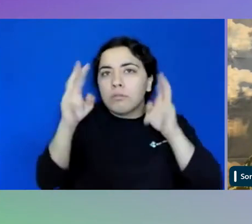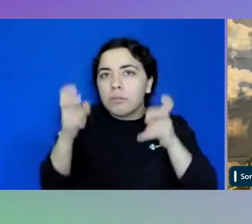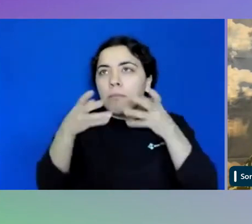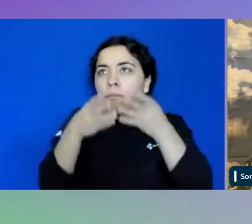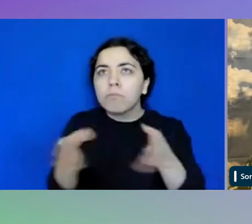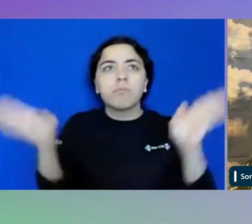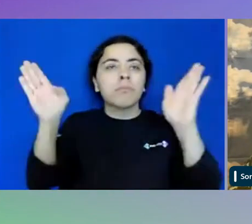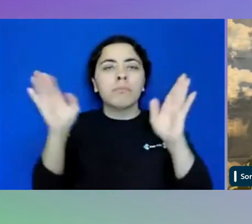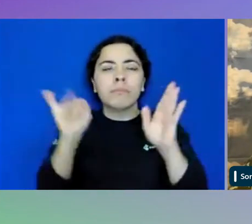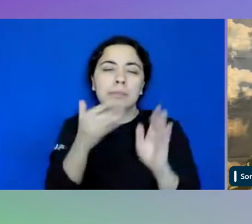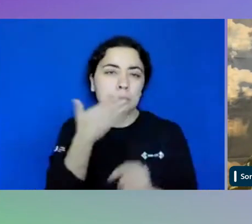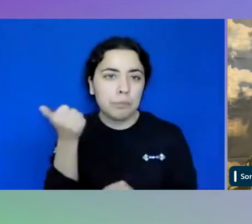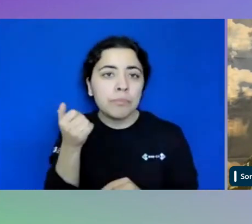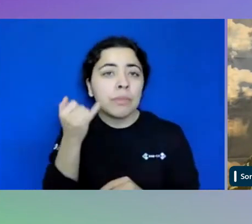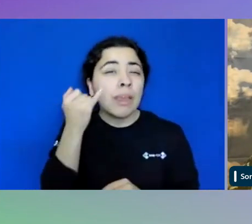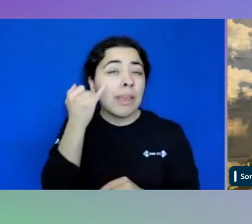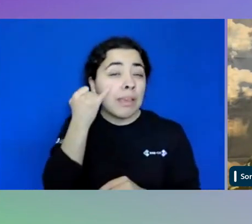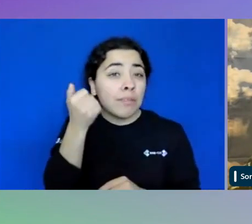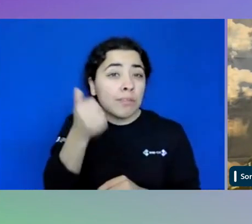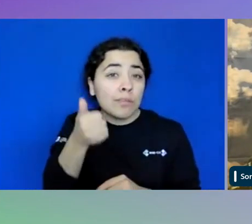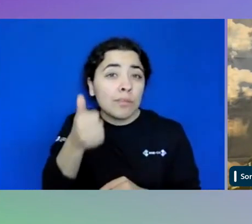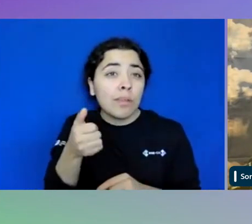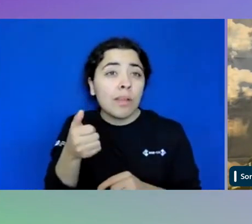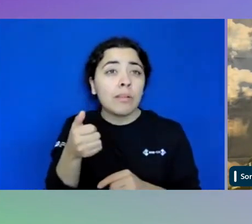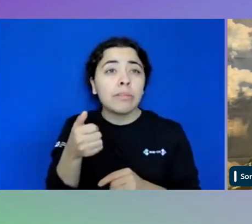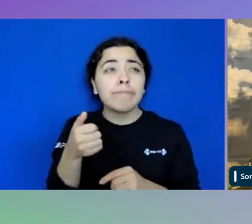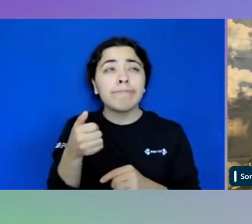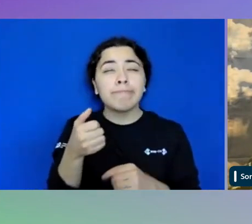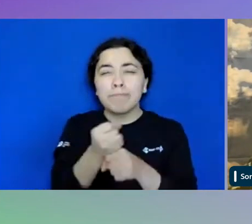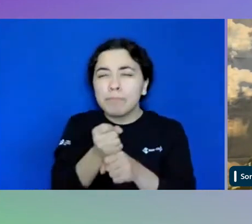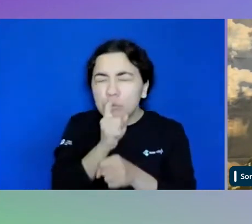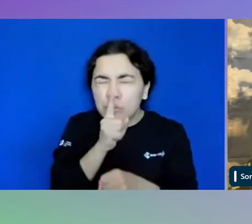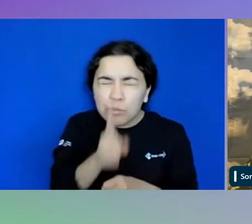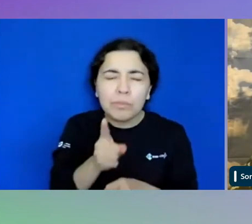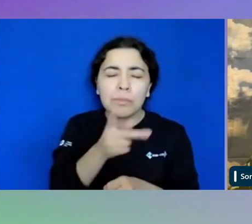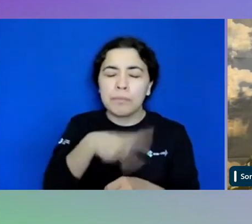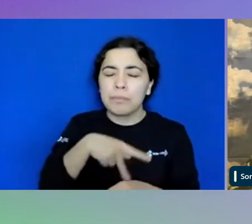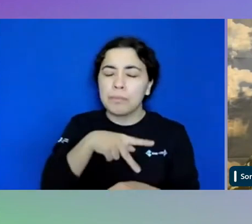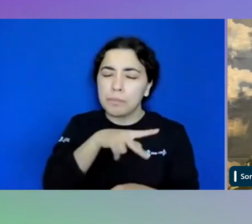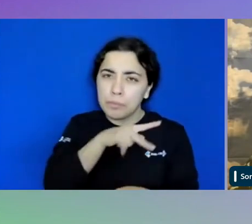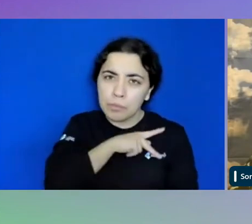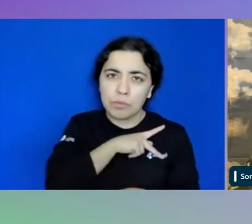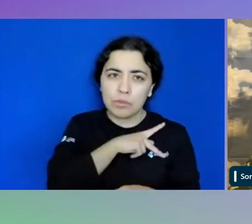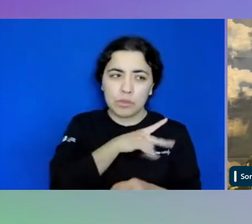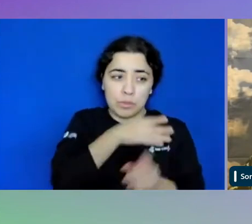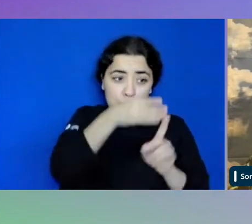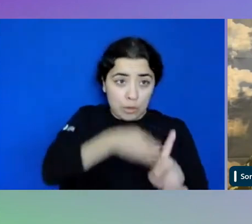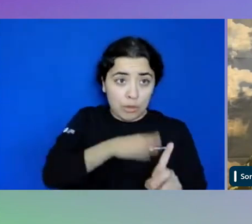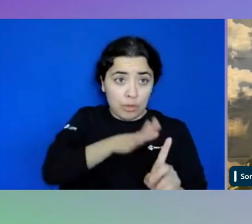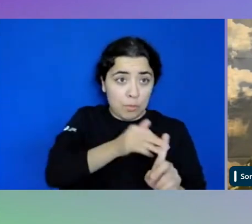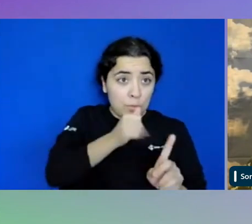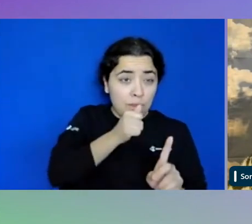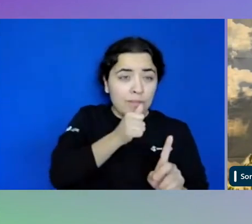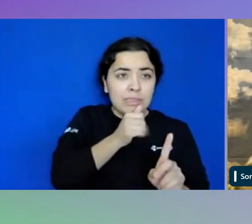using something that really, really ensures people's privacy